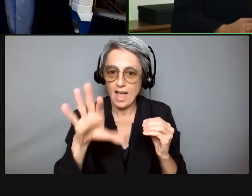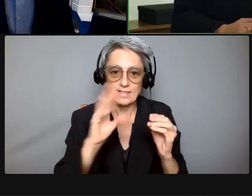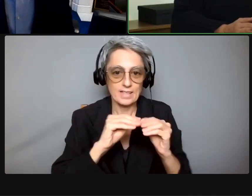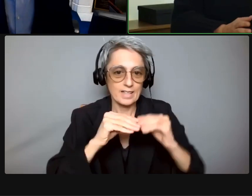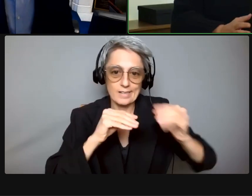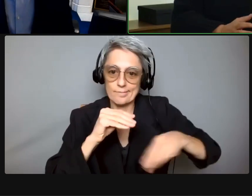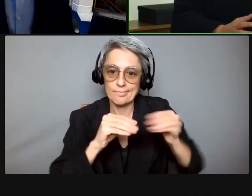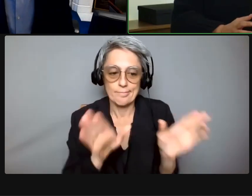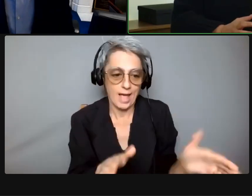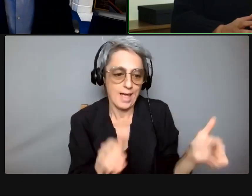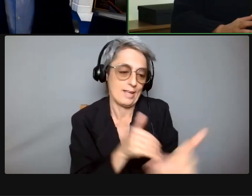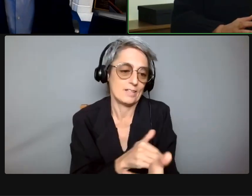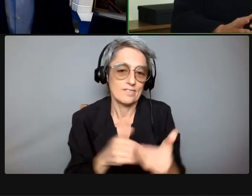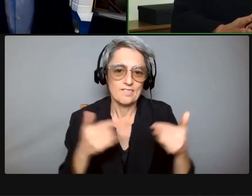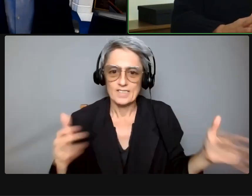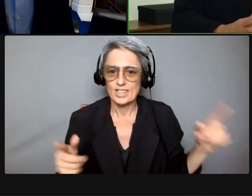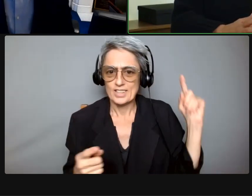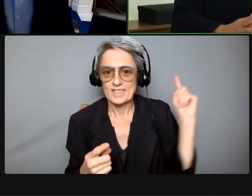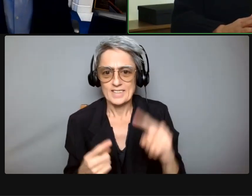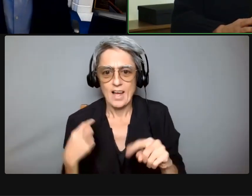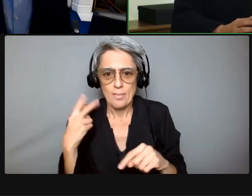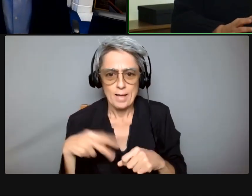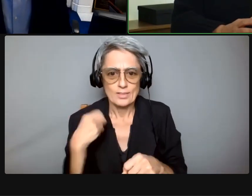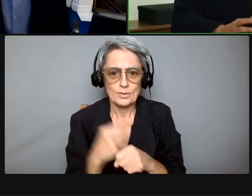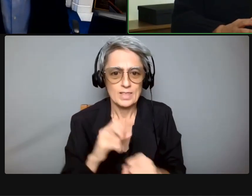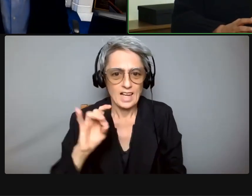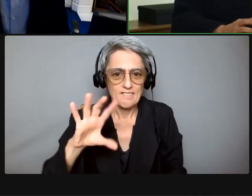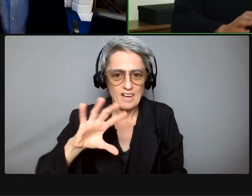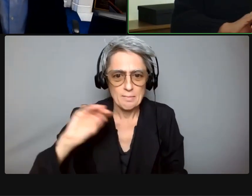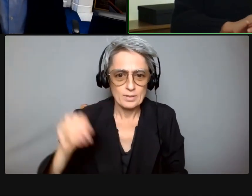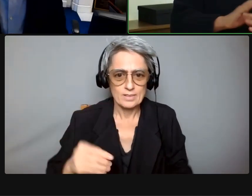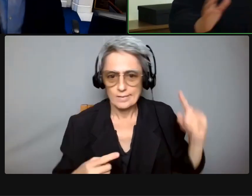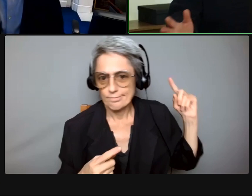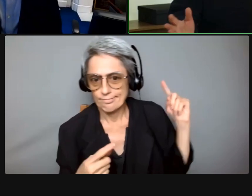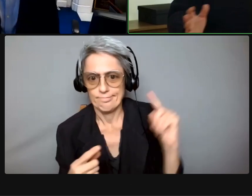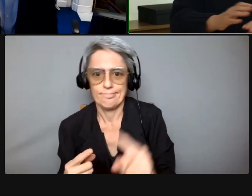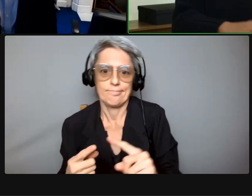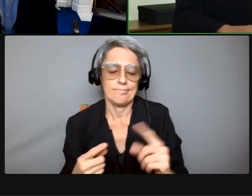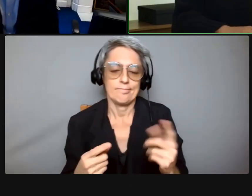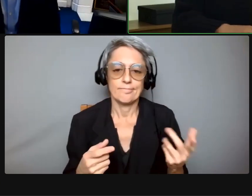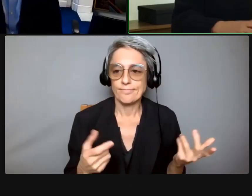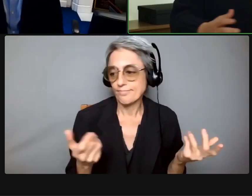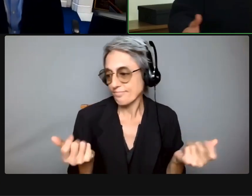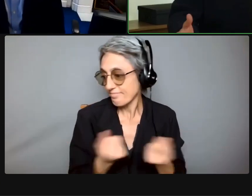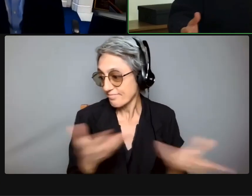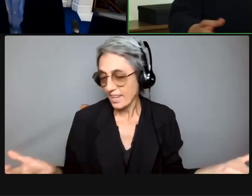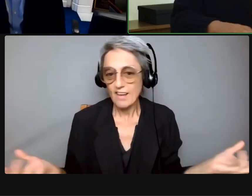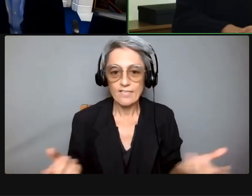just in the last few years in terms of plastic, everything from, you know, films and plastic